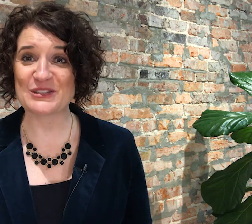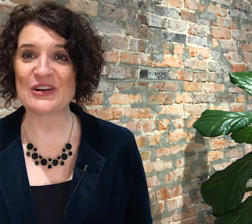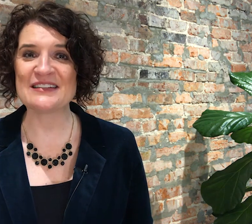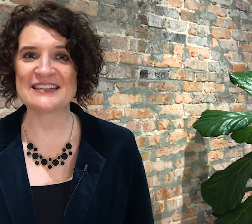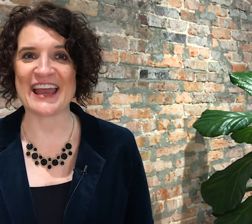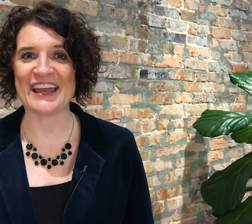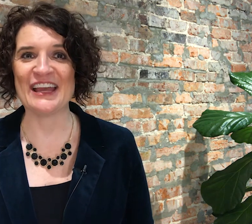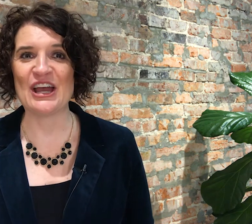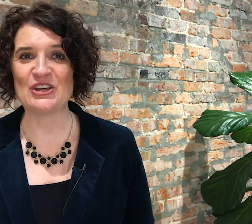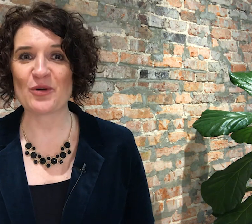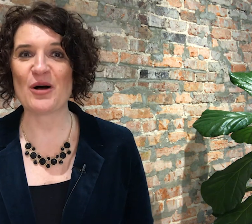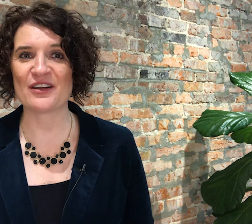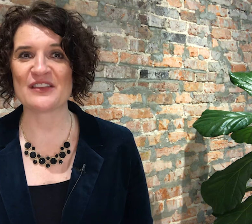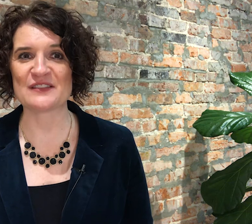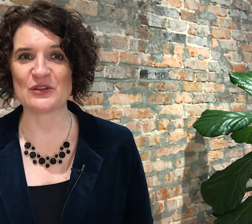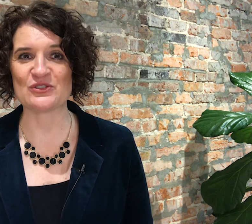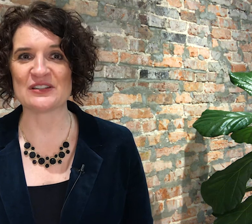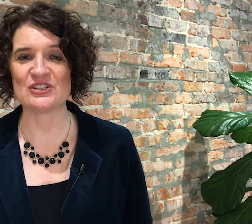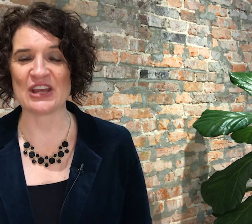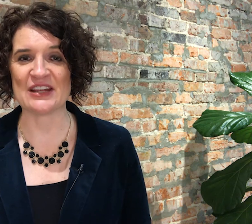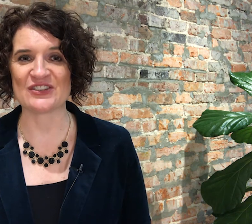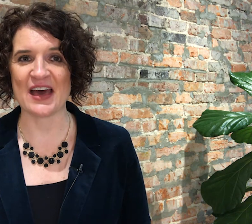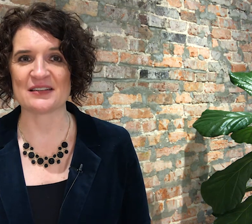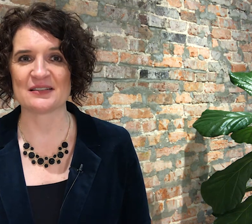But starting today, you’re part of the solution to change that.